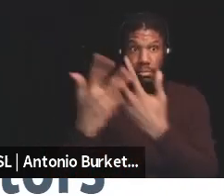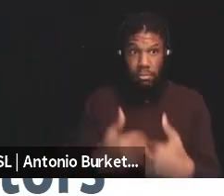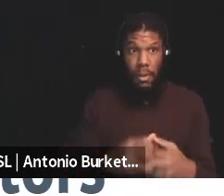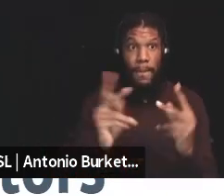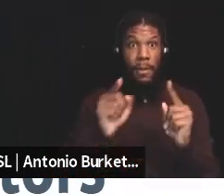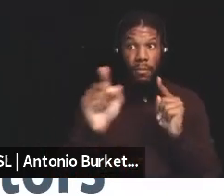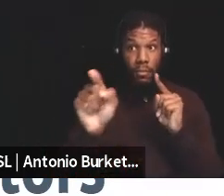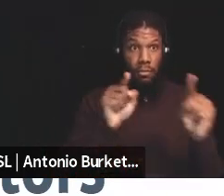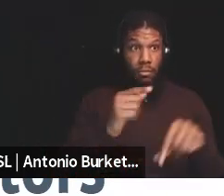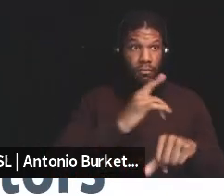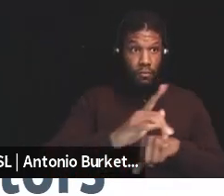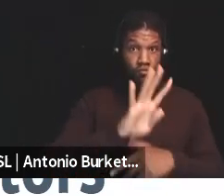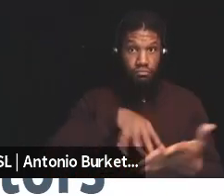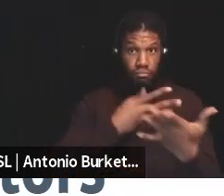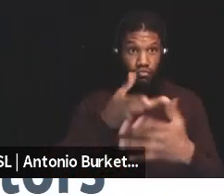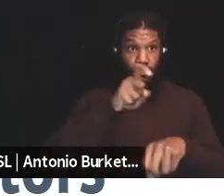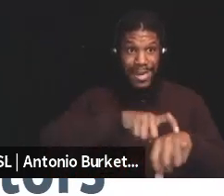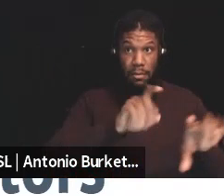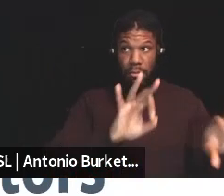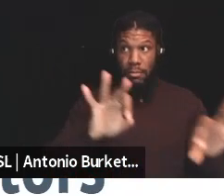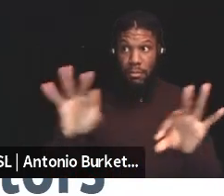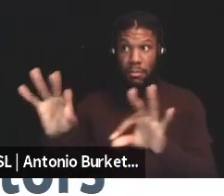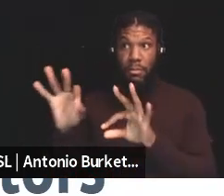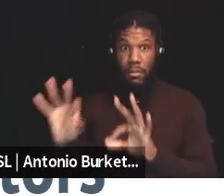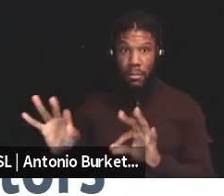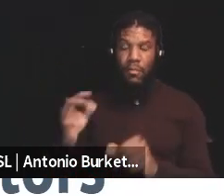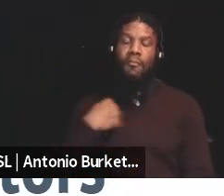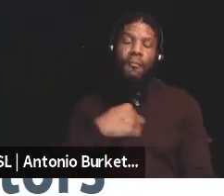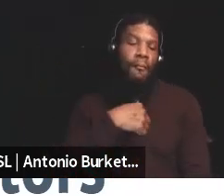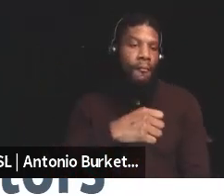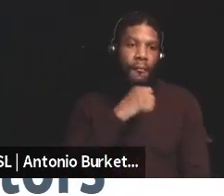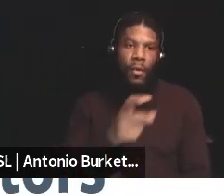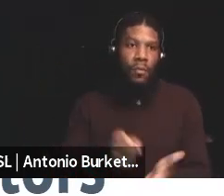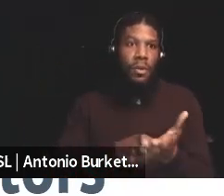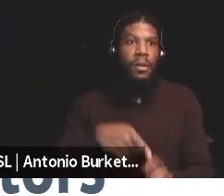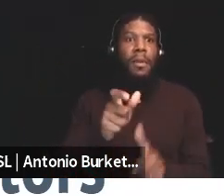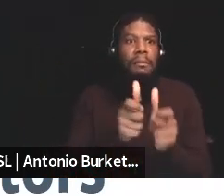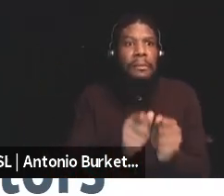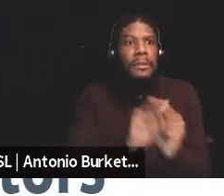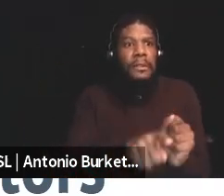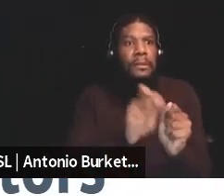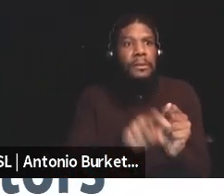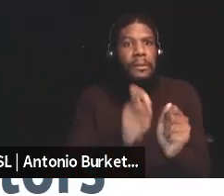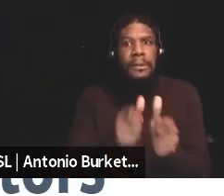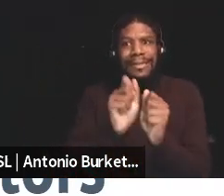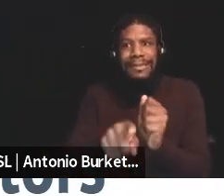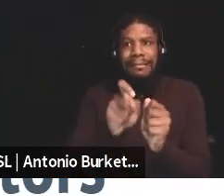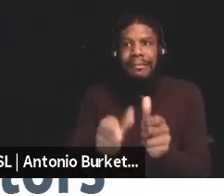scheduled times. You know, that we don't need to be messaging someone saying you know like, "Hey,